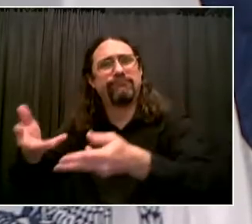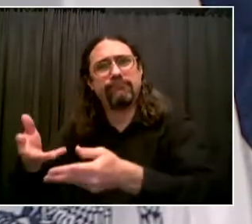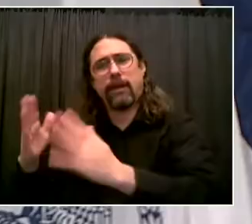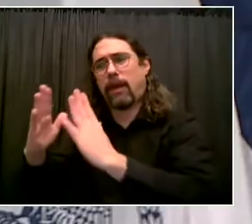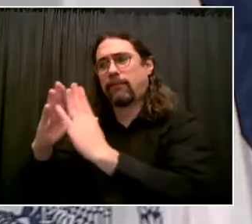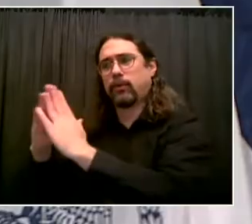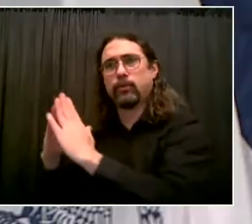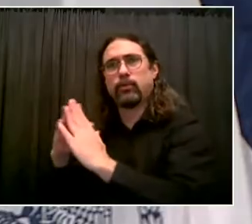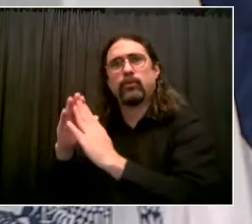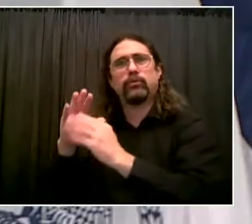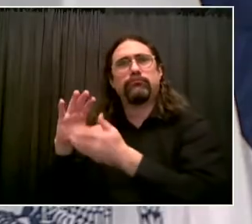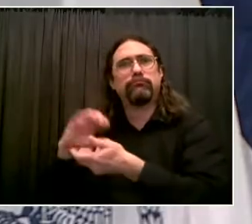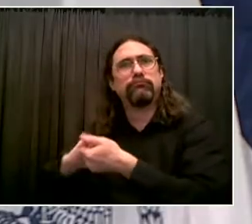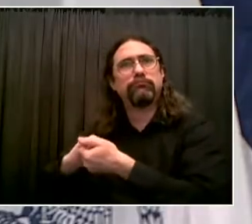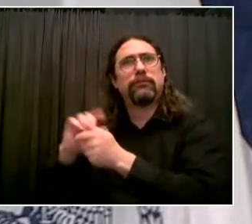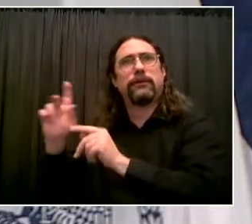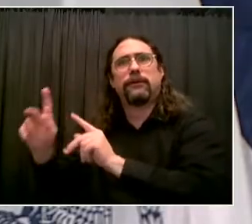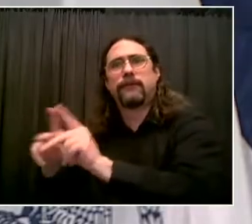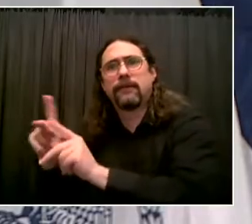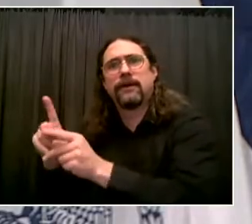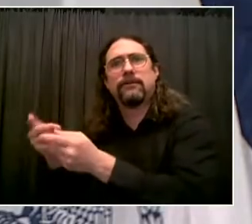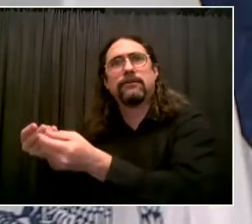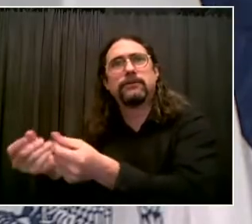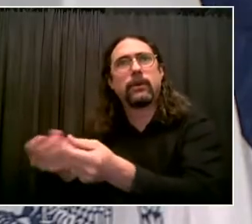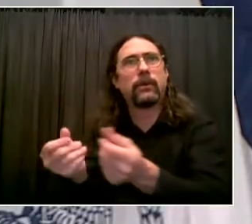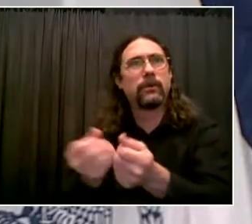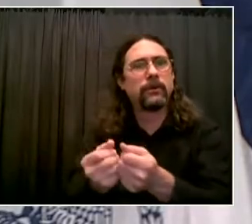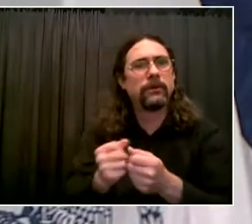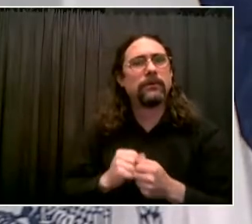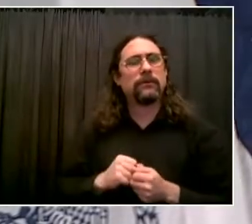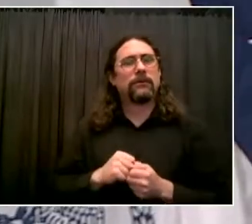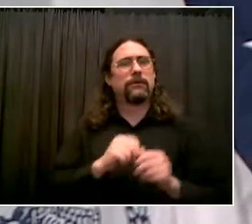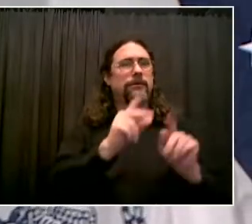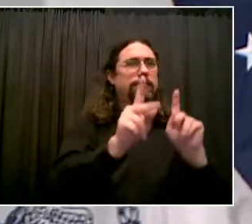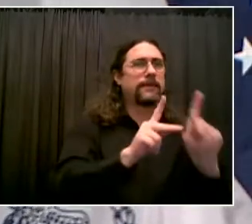GOING TO BE THE MOST LASTING